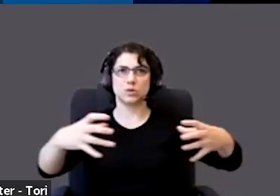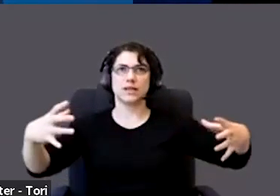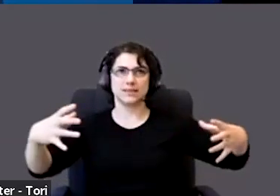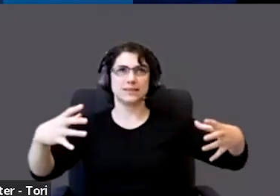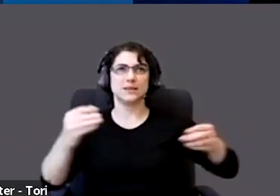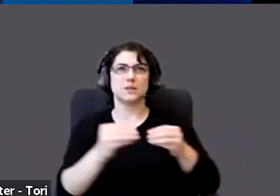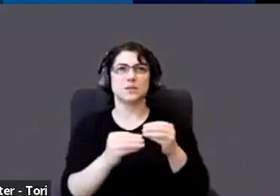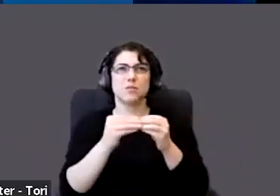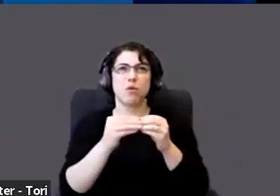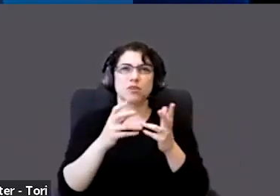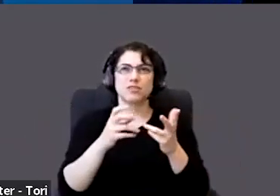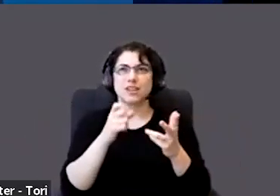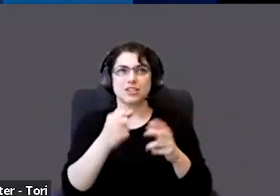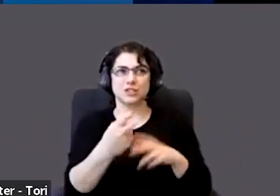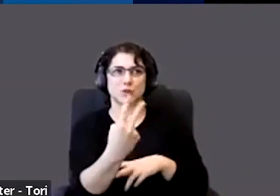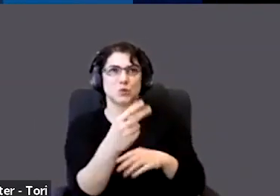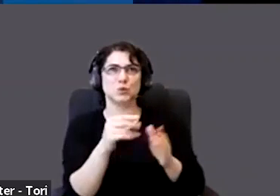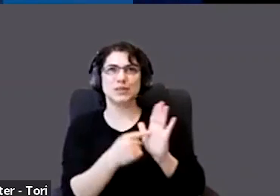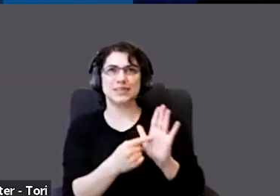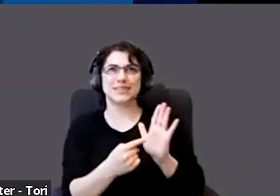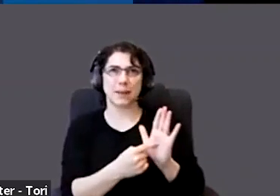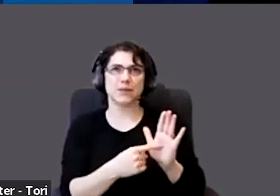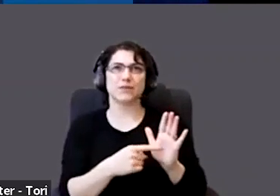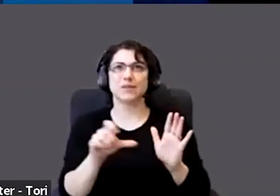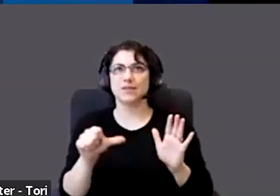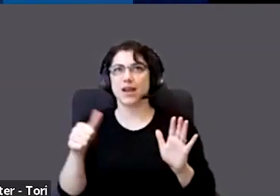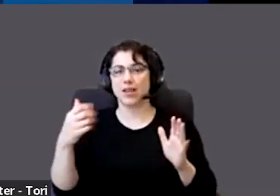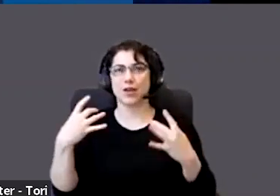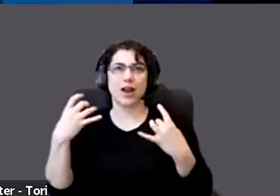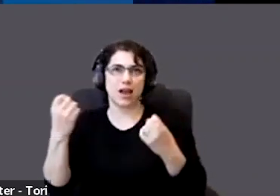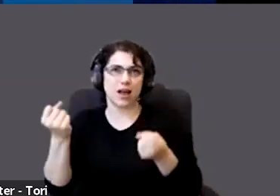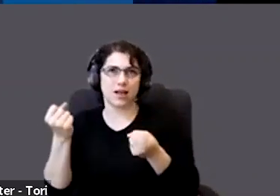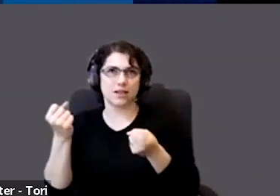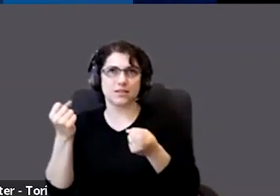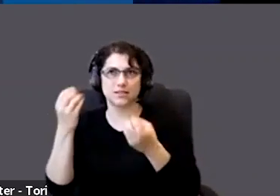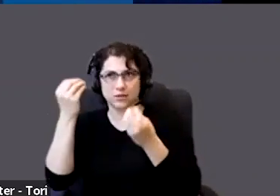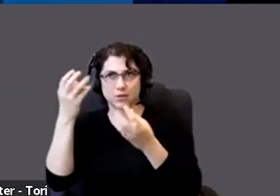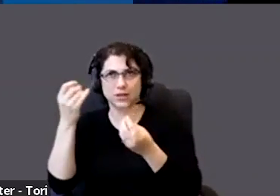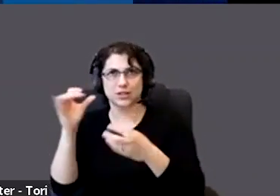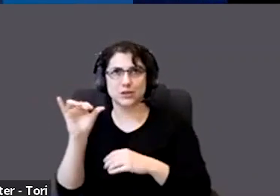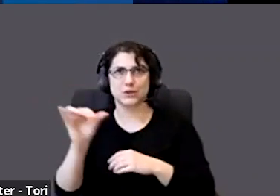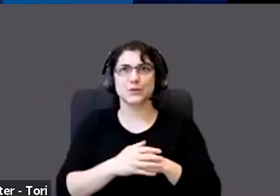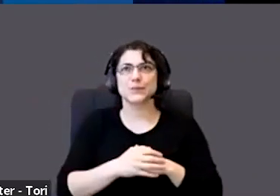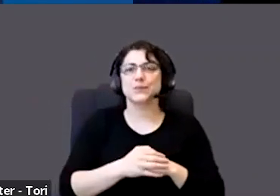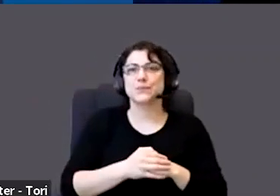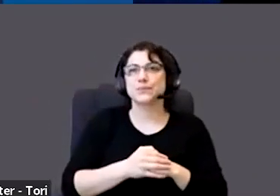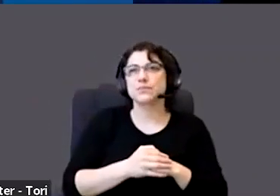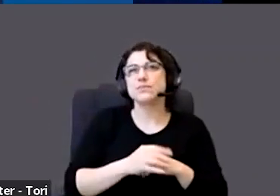and not just those two examples. With regard to your other kind of health record, the first question, there is a difference between claims data